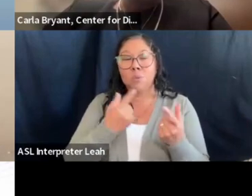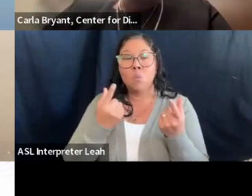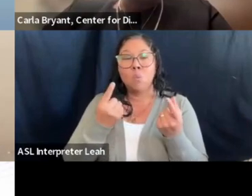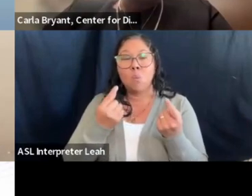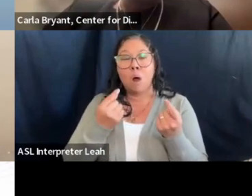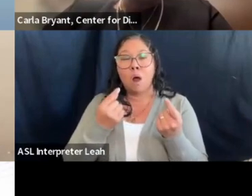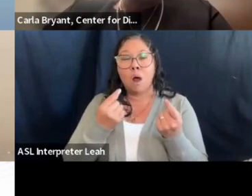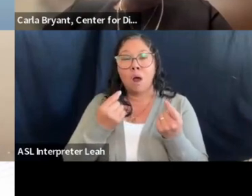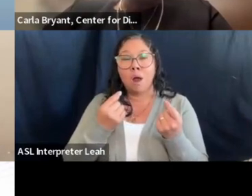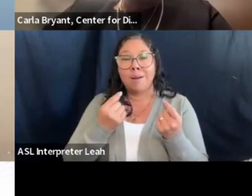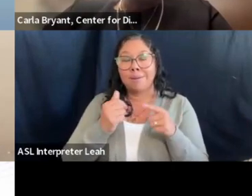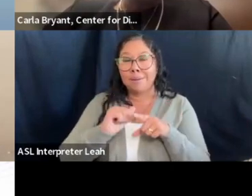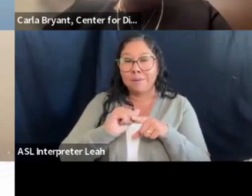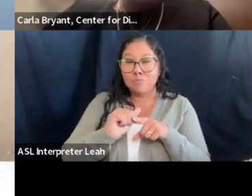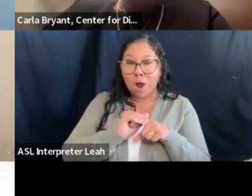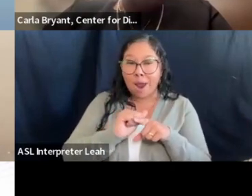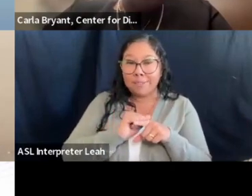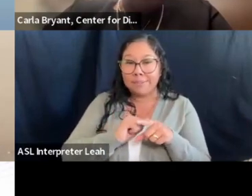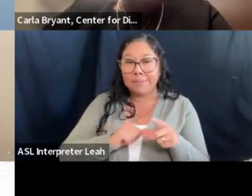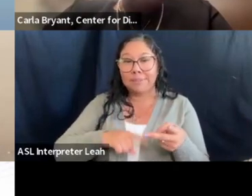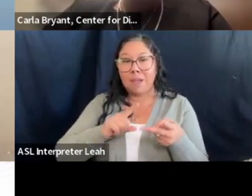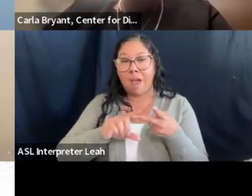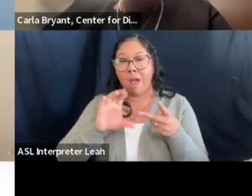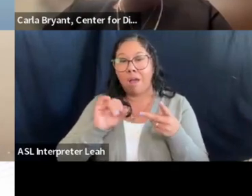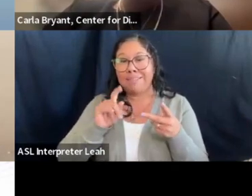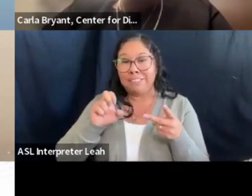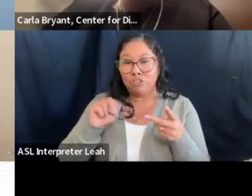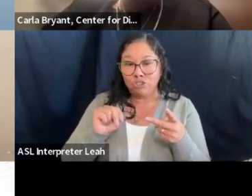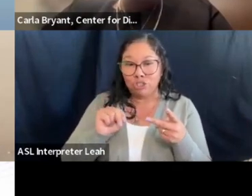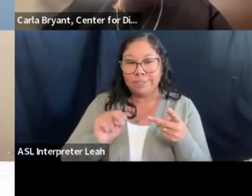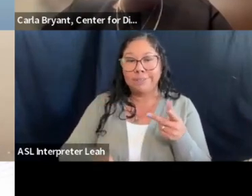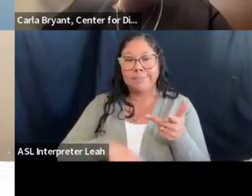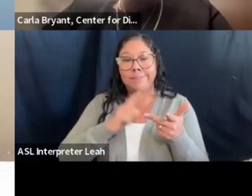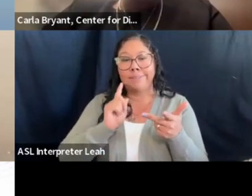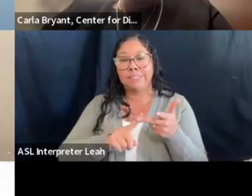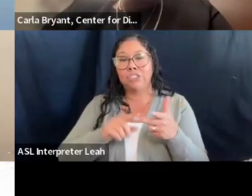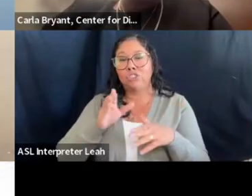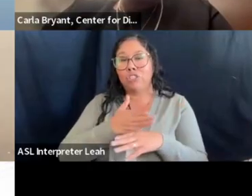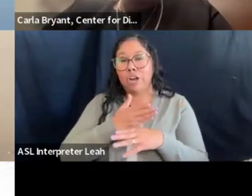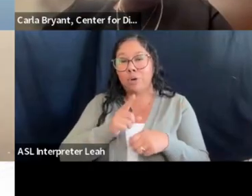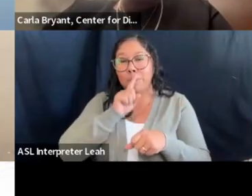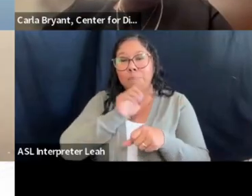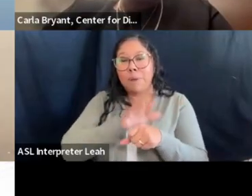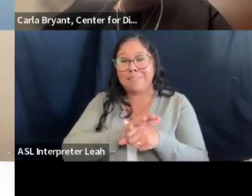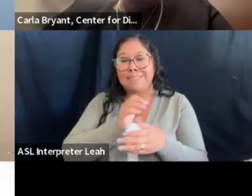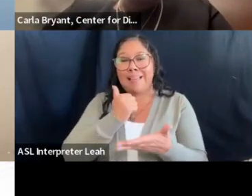practices, or shared commitments help strengthen partnerships between families, communities,